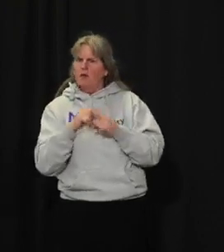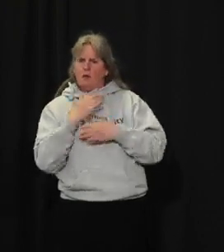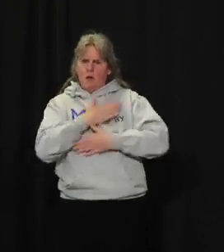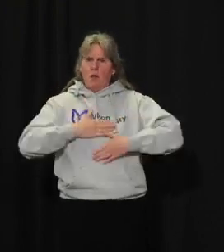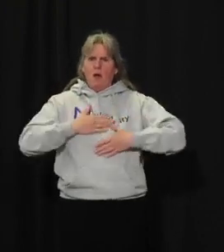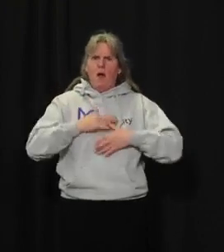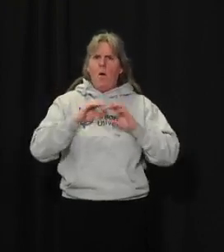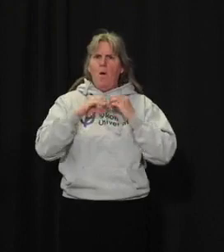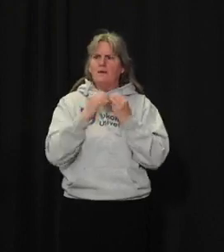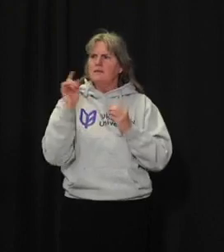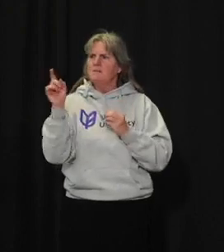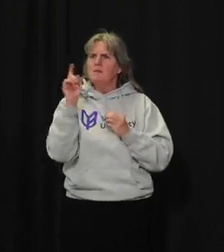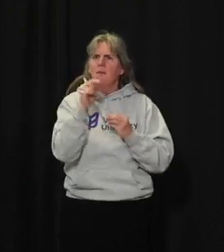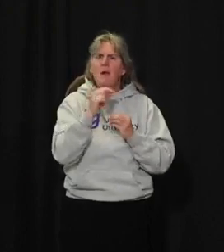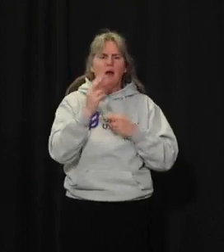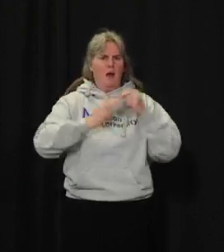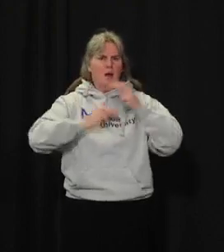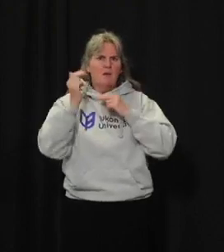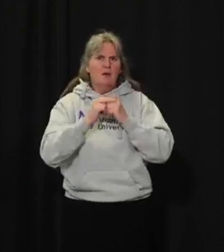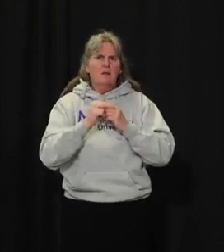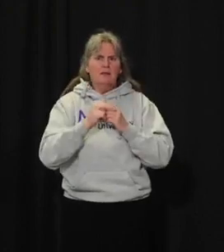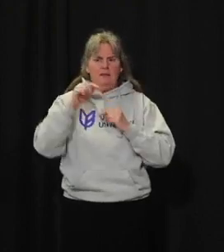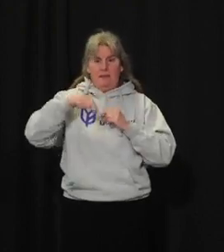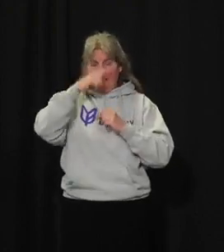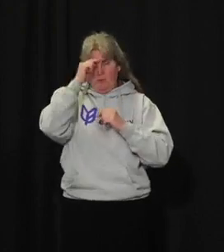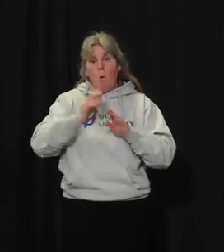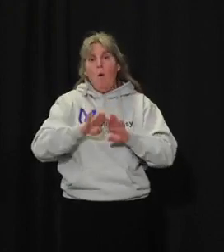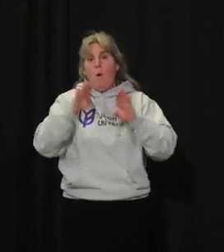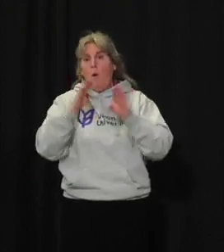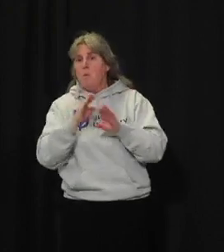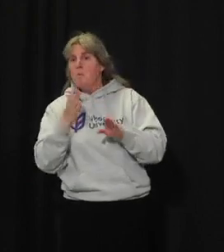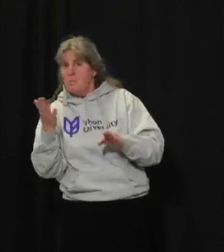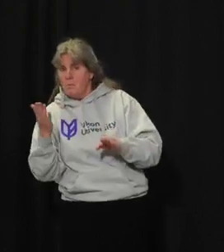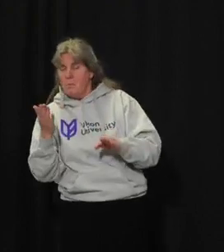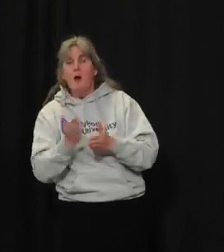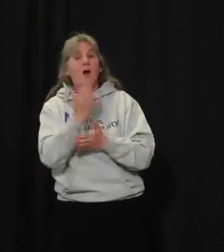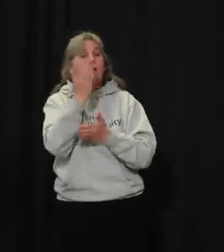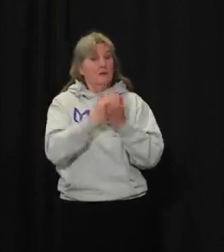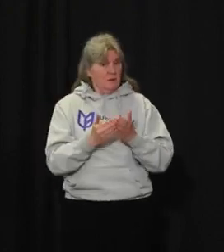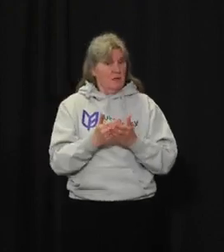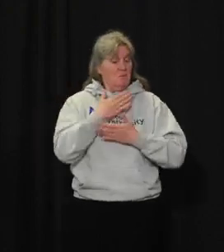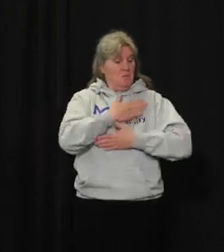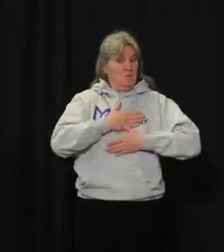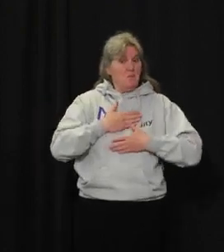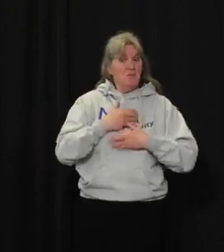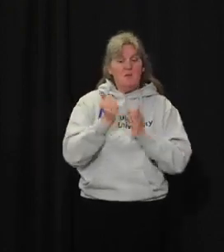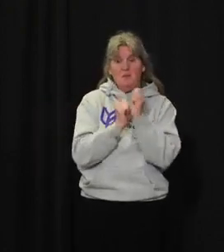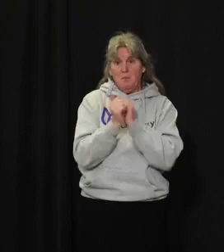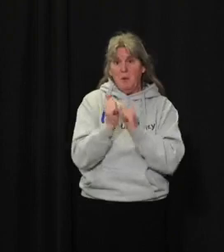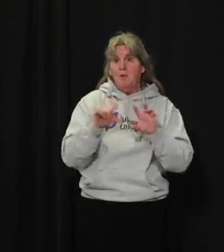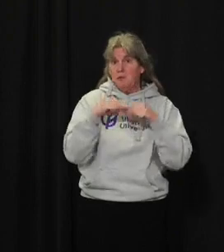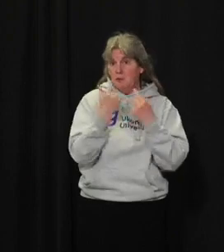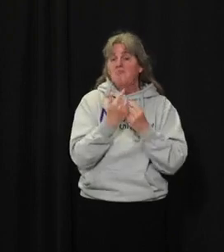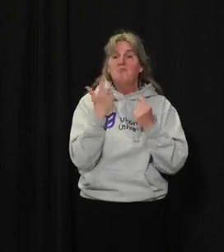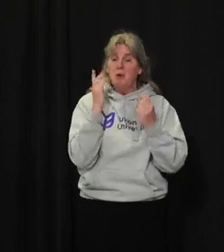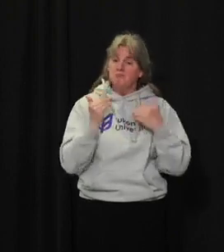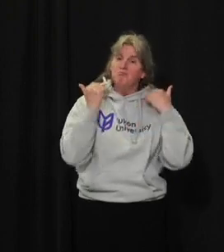about which recreational organizations and facilities will be operating the summer. Some recreation groups have already identified they will be